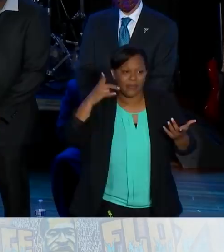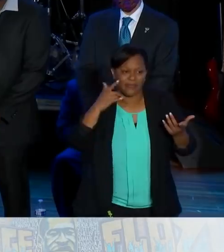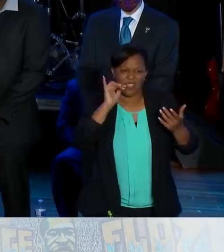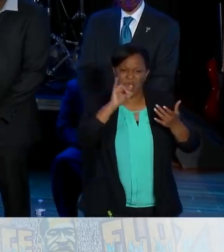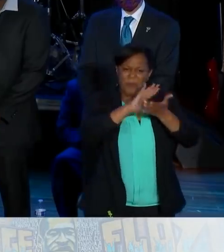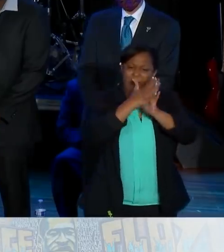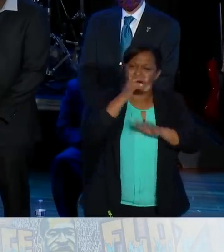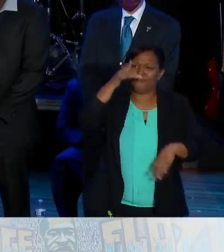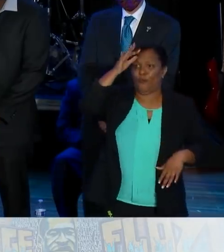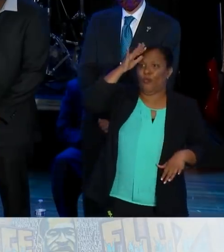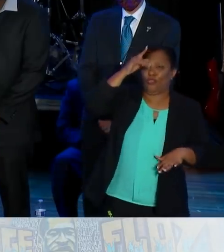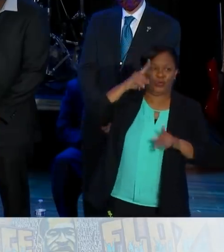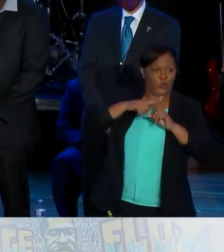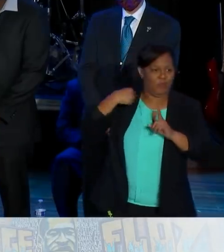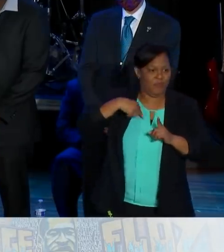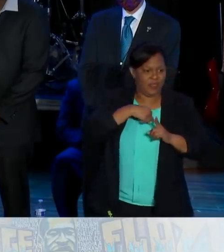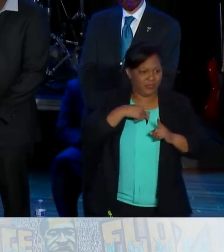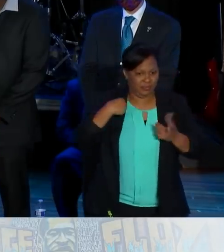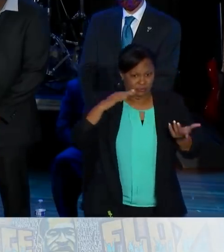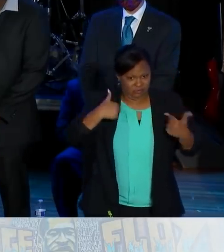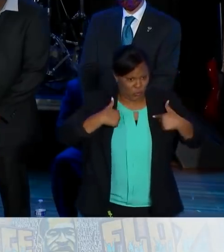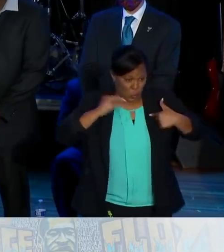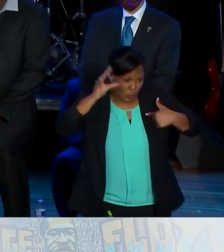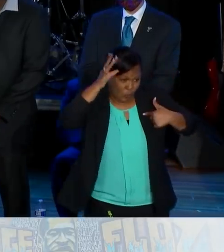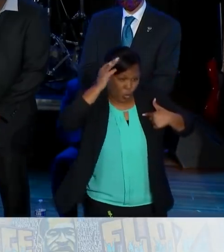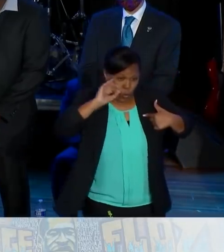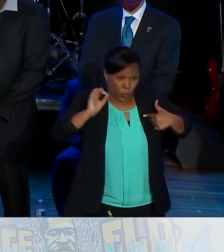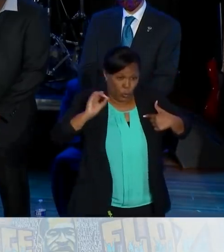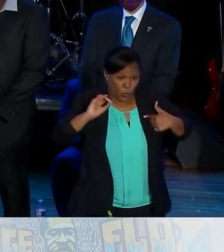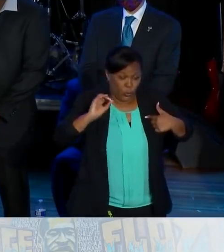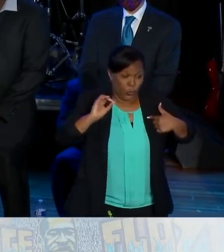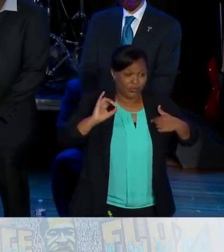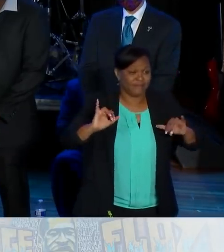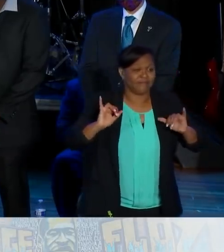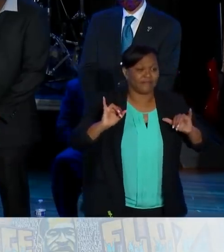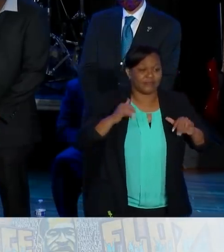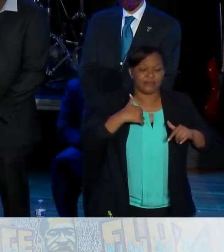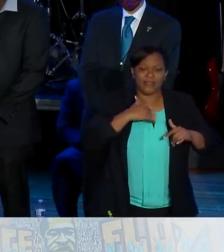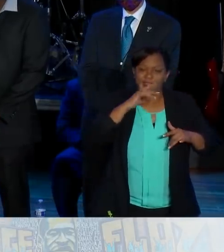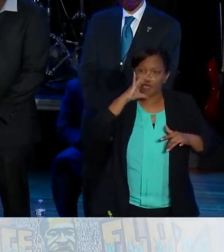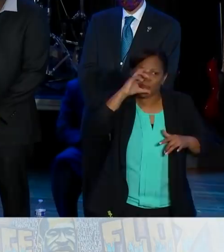I DIDN'T HAVE A FATHER FIGURE PRESENT IN MY LIFE. I GREW UP IN THE SAME HOUSE